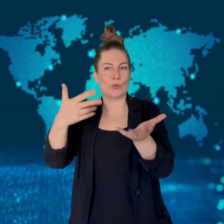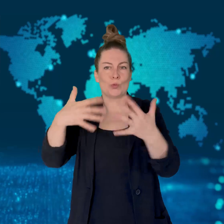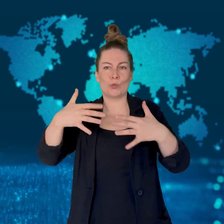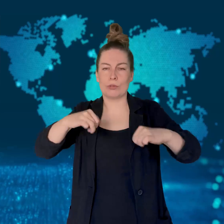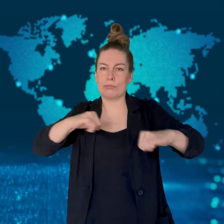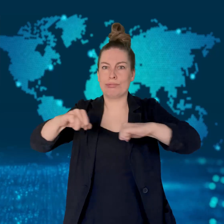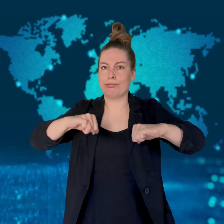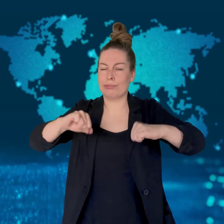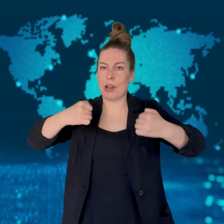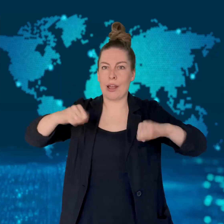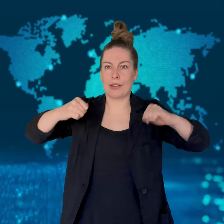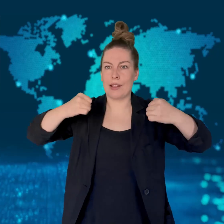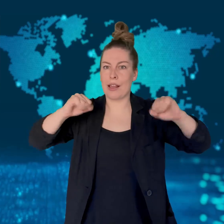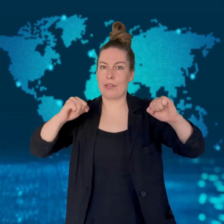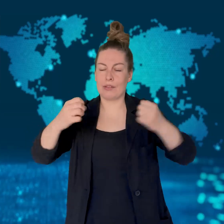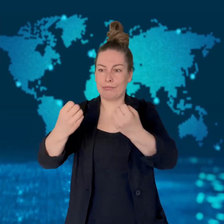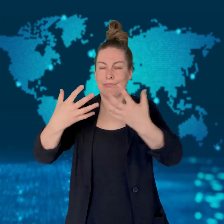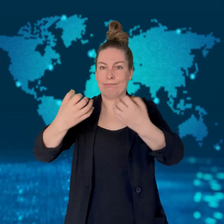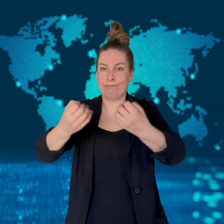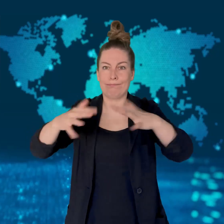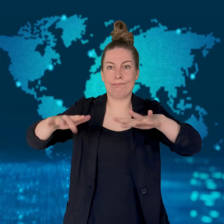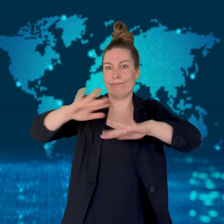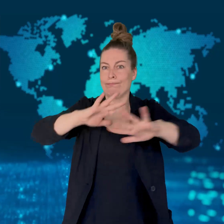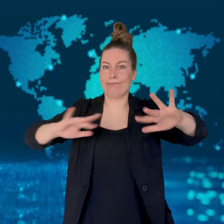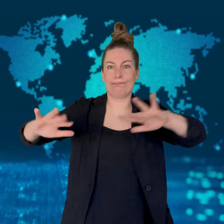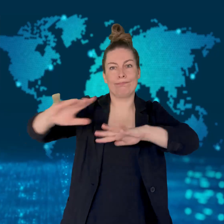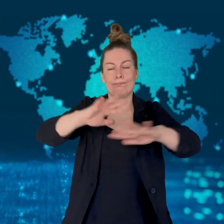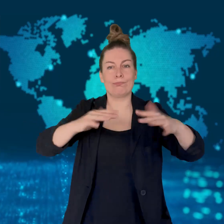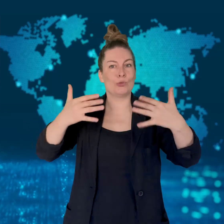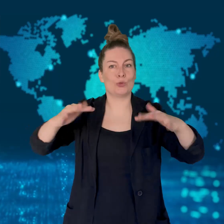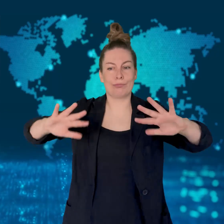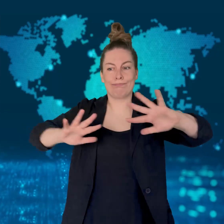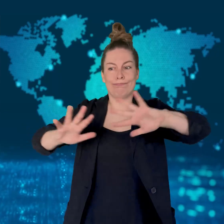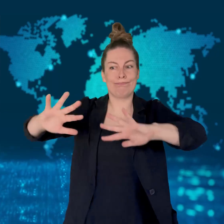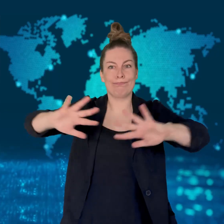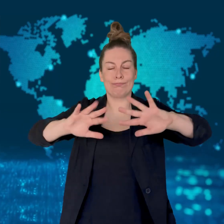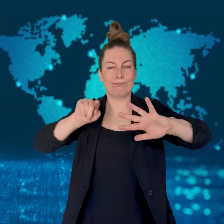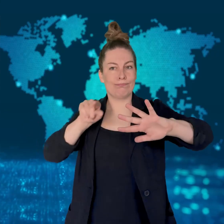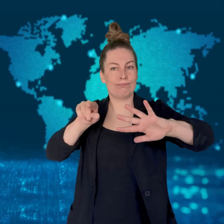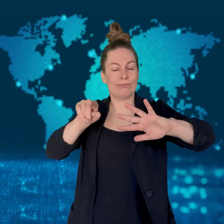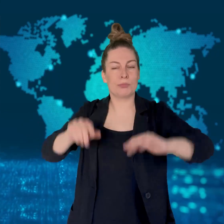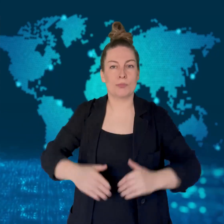the earth's crust, that come together there.